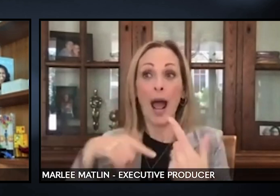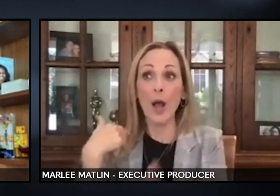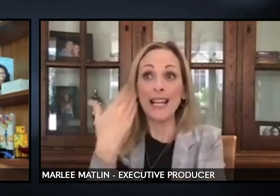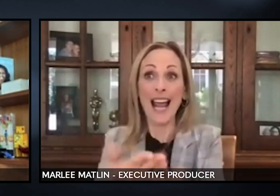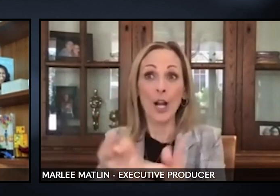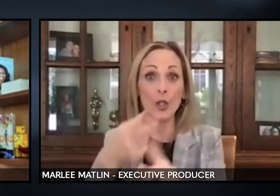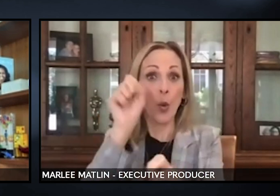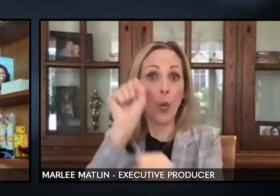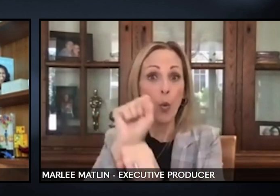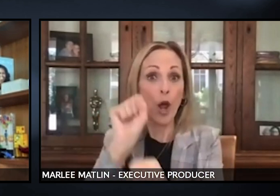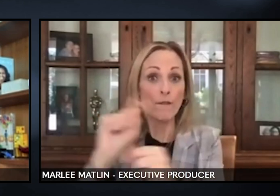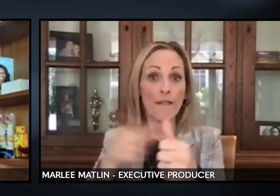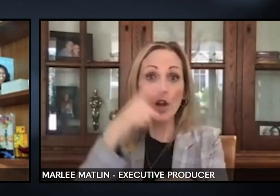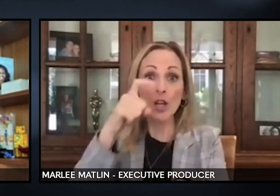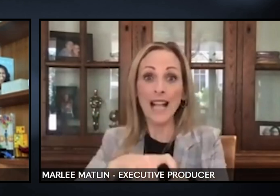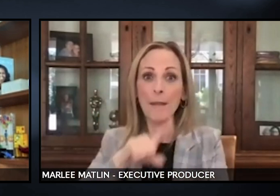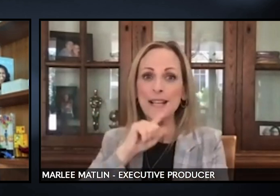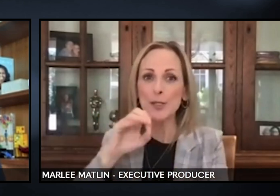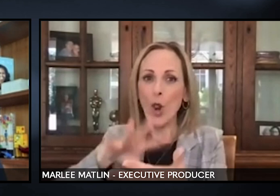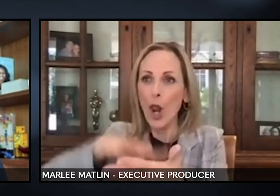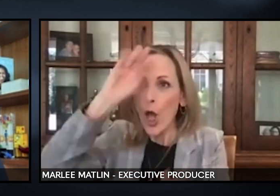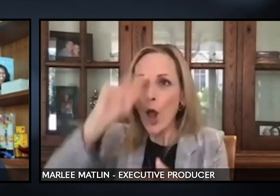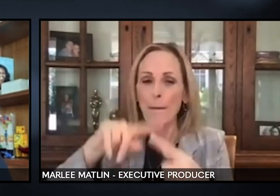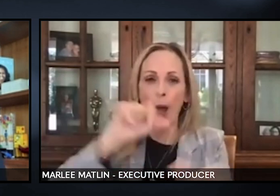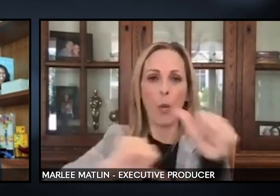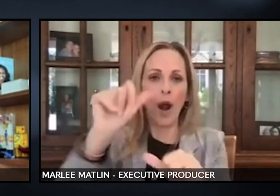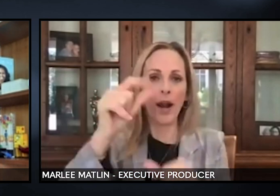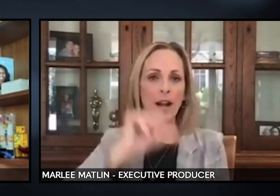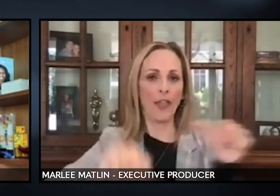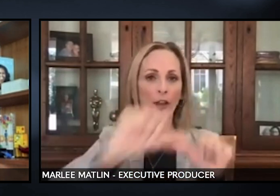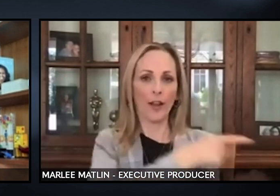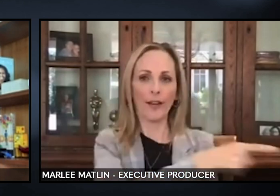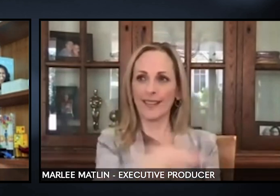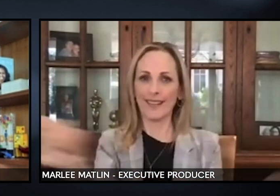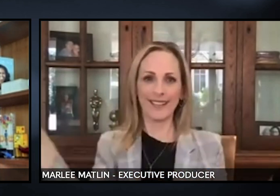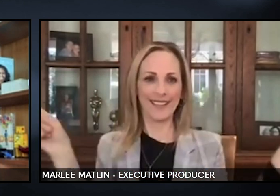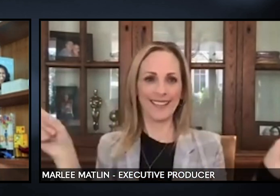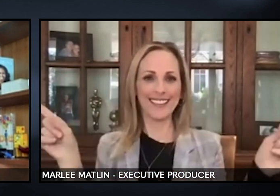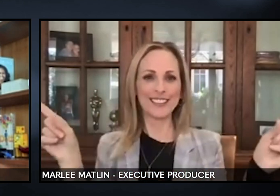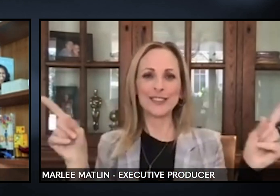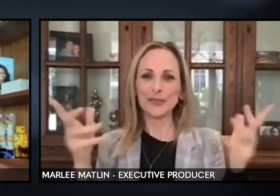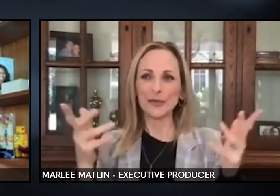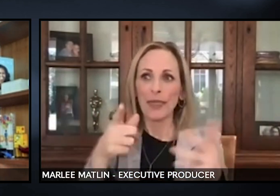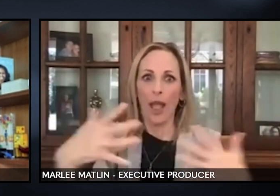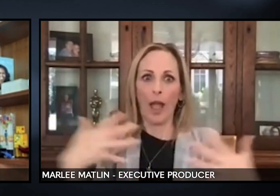learning experience, whether you're talking about with an actor who's disabled or not disabled, we all have to learn about each other. So why not just